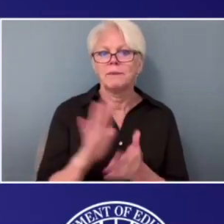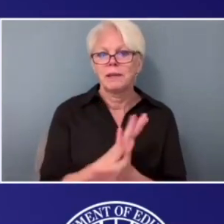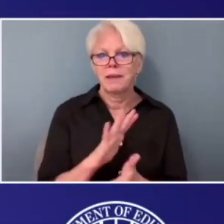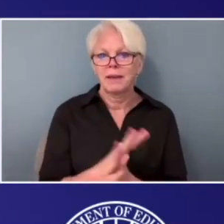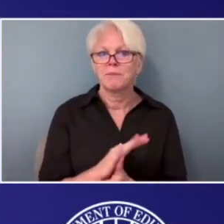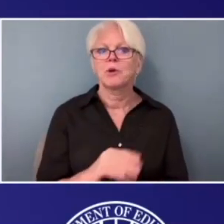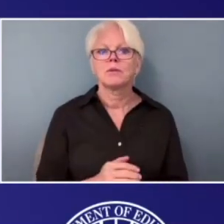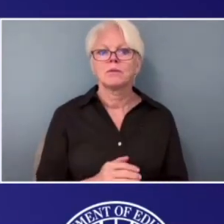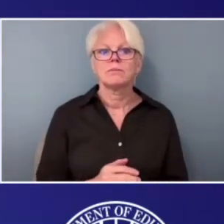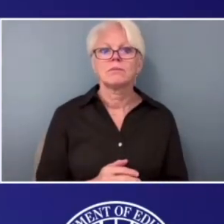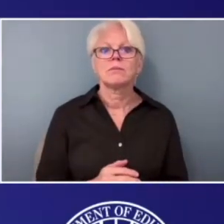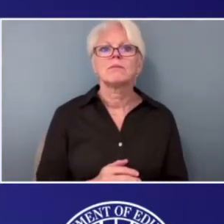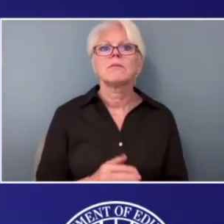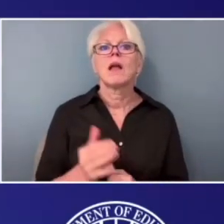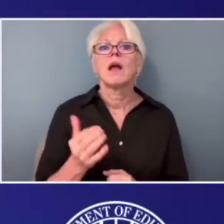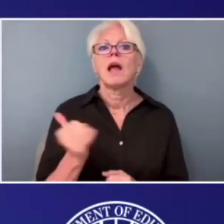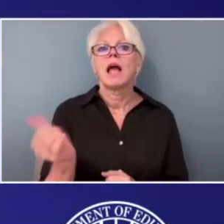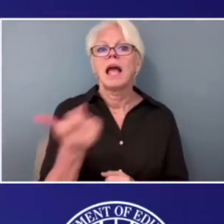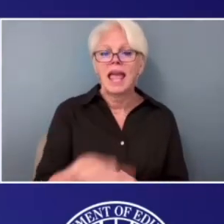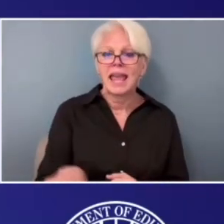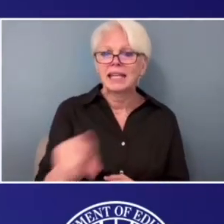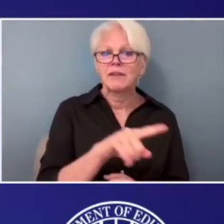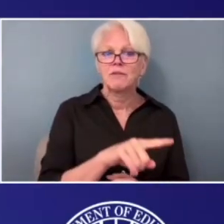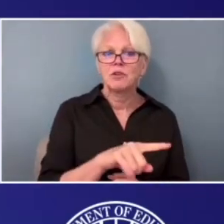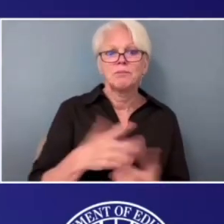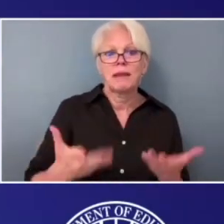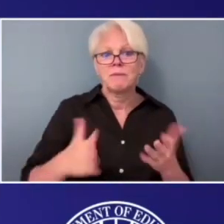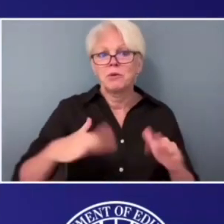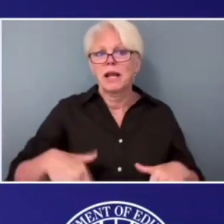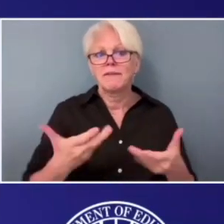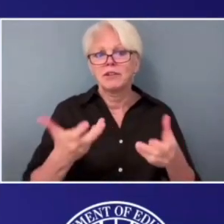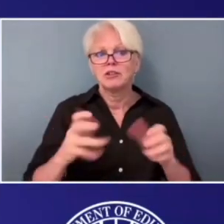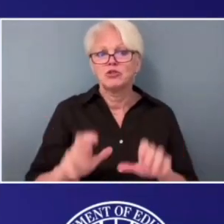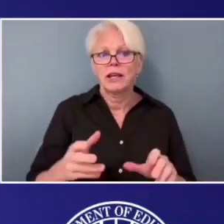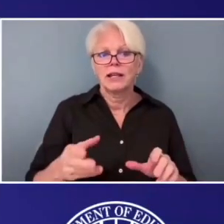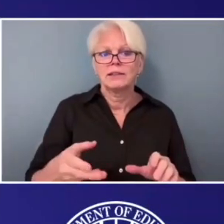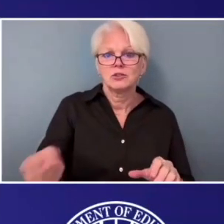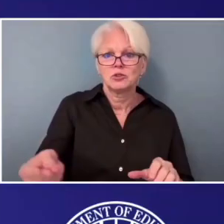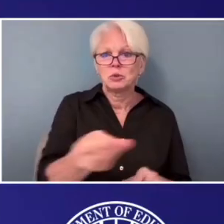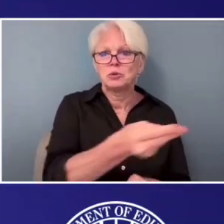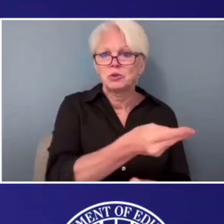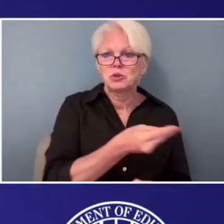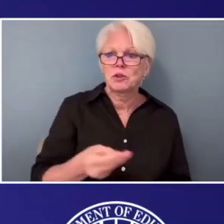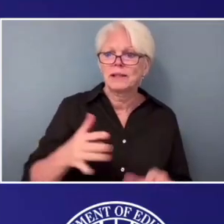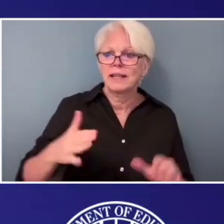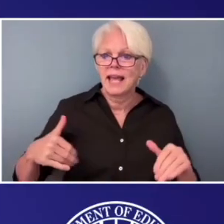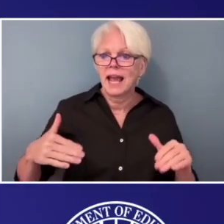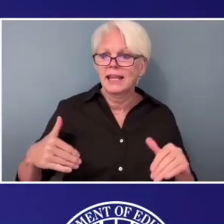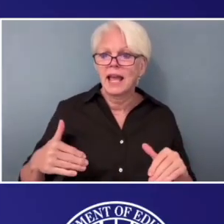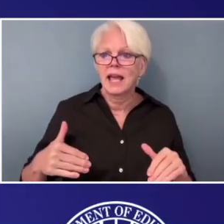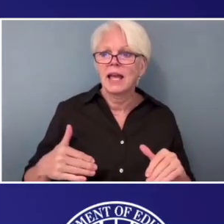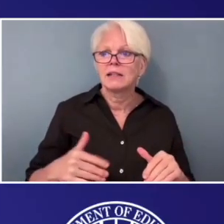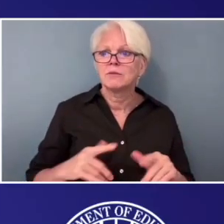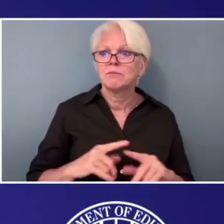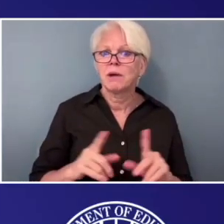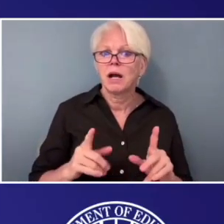Has anyone -- we may not have had a chance to circulate that yet, but we're going to go ahead and get started